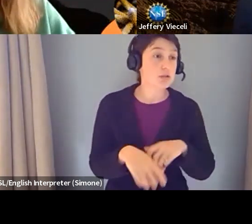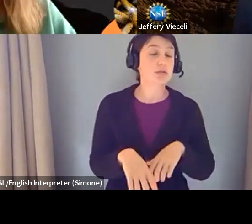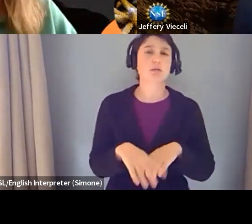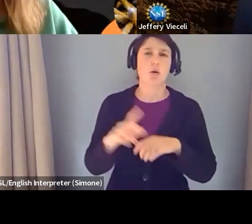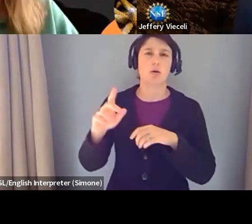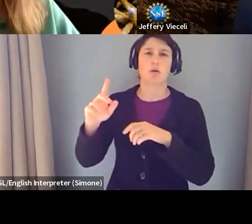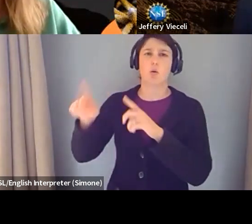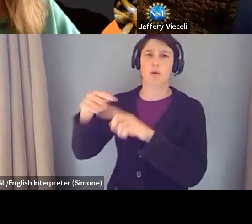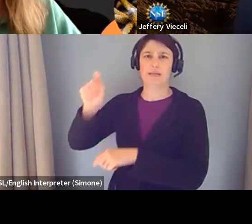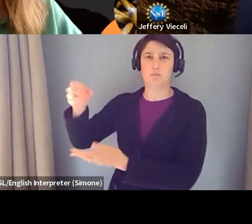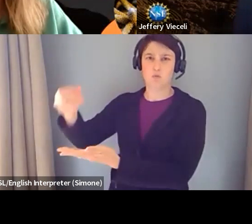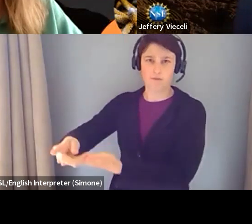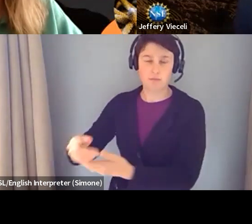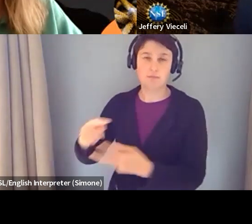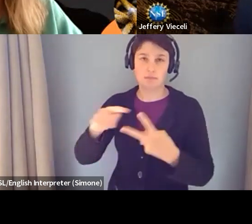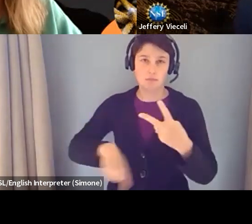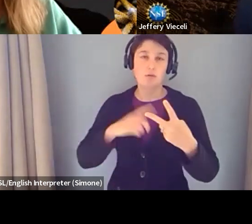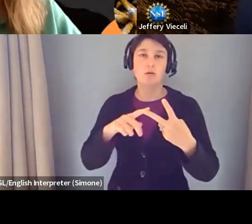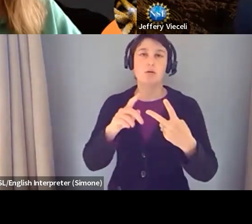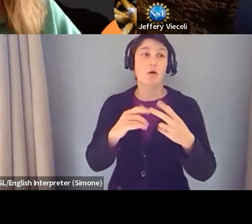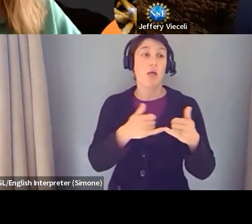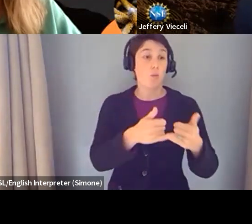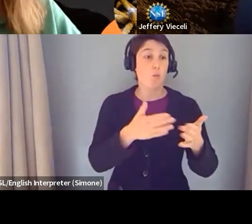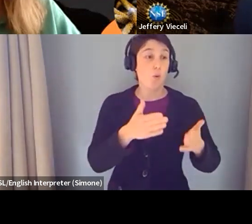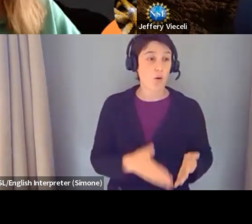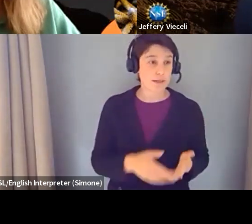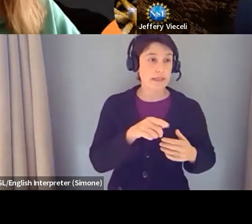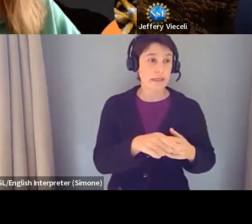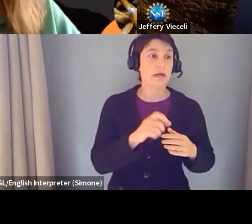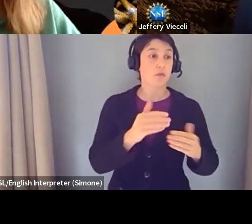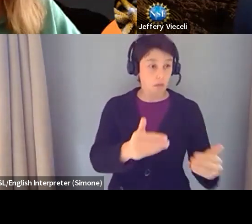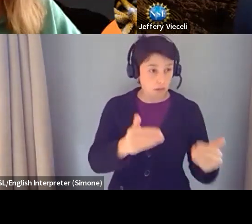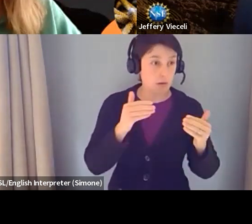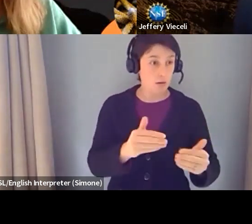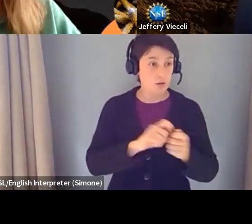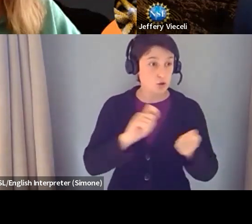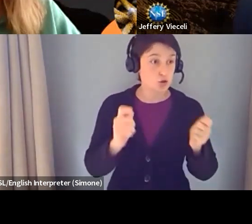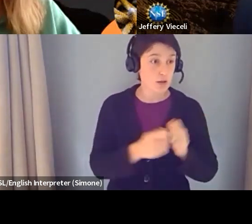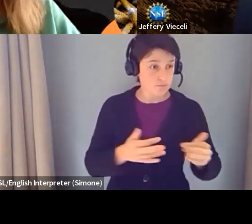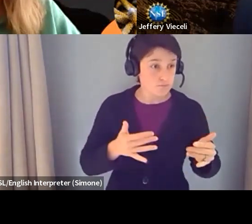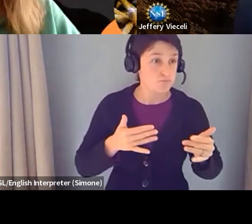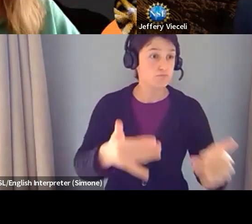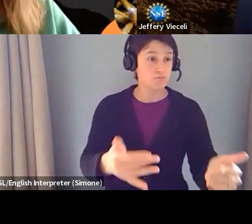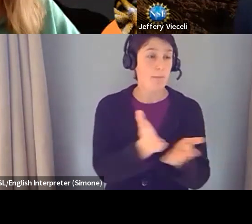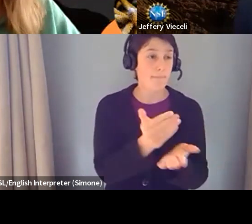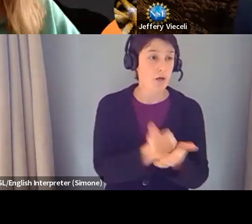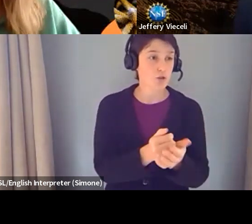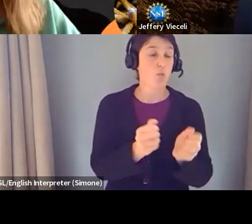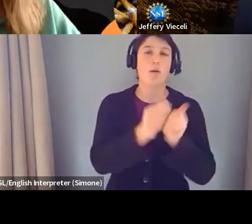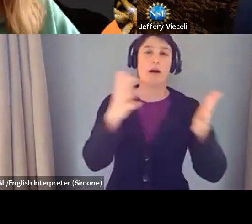instances when the awardee can make those changes without coming in and -- for request for approval?